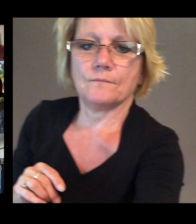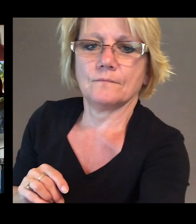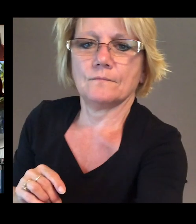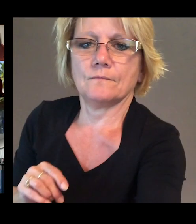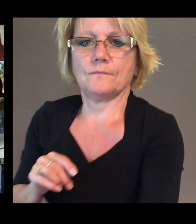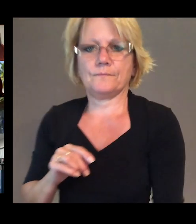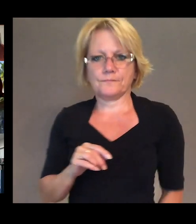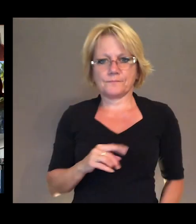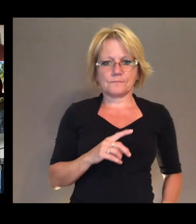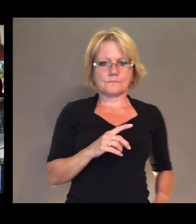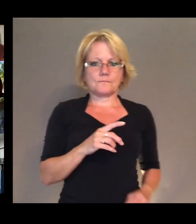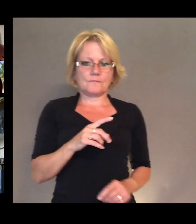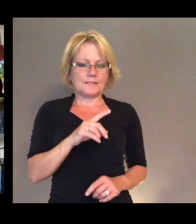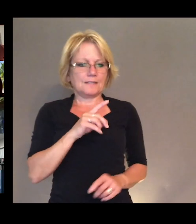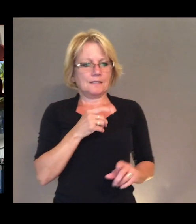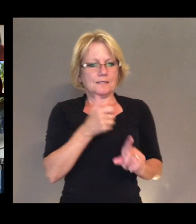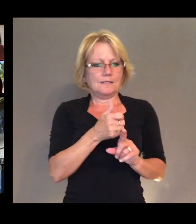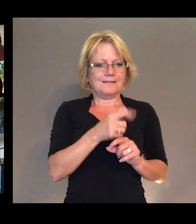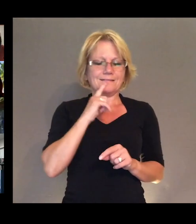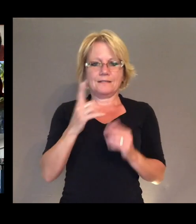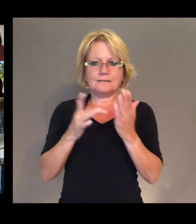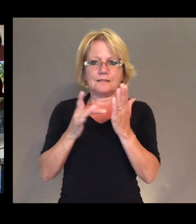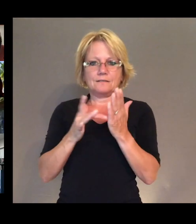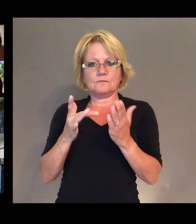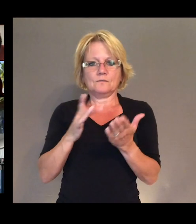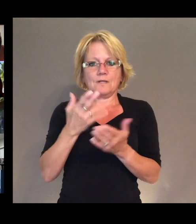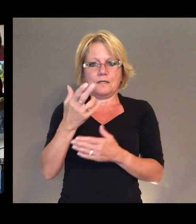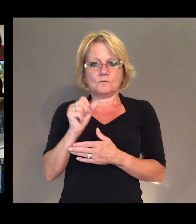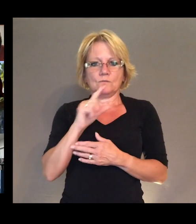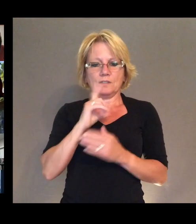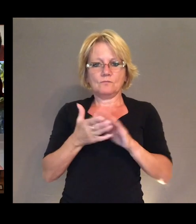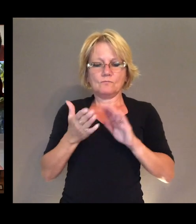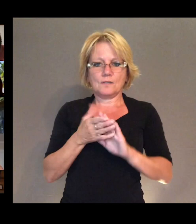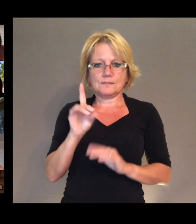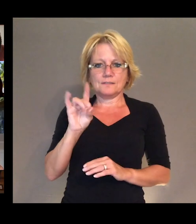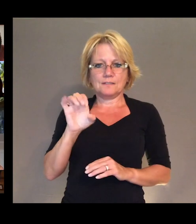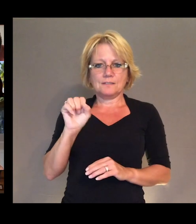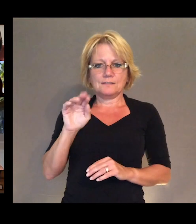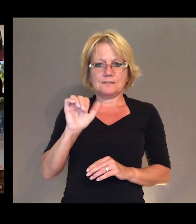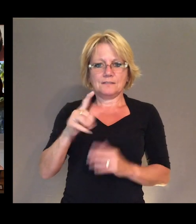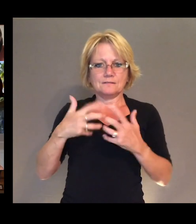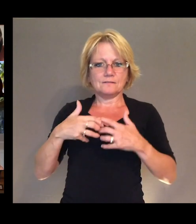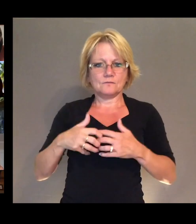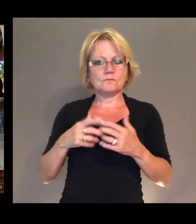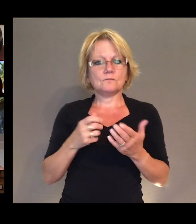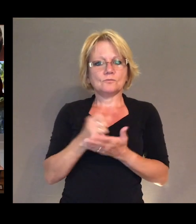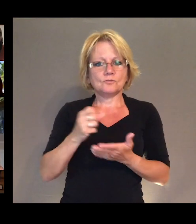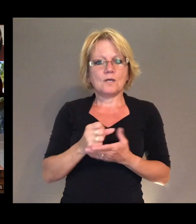And he runs the diesel shop as an instructor there. Serge as a father four, a form of basketball coach,